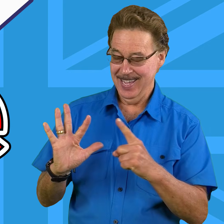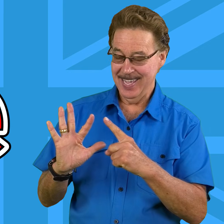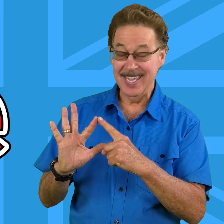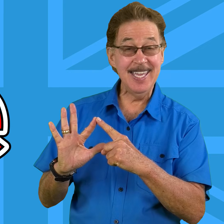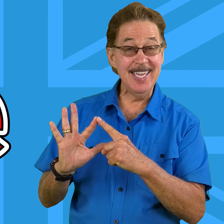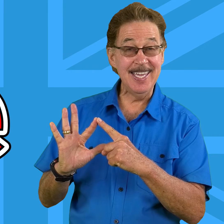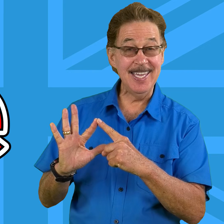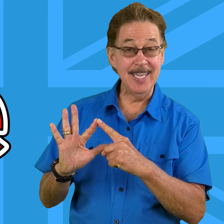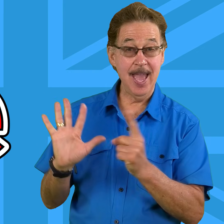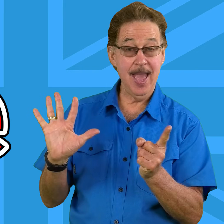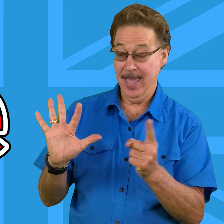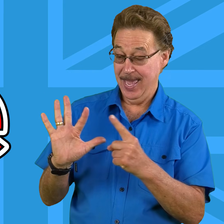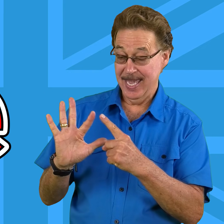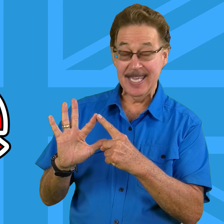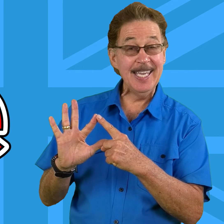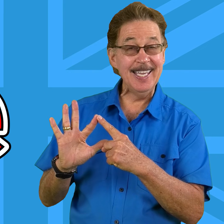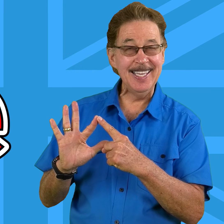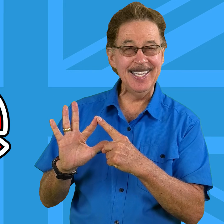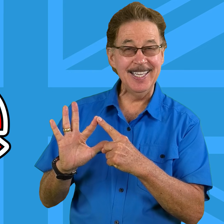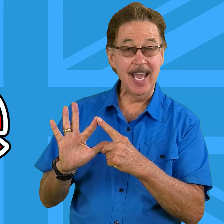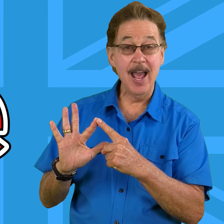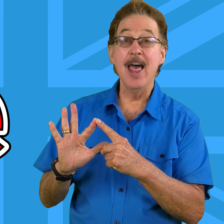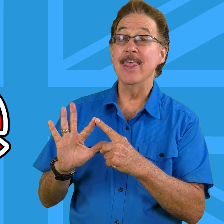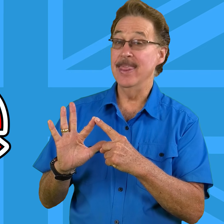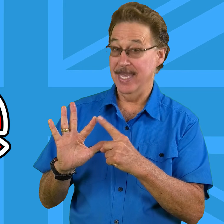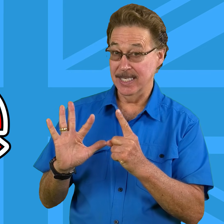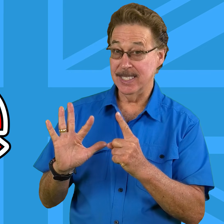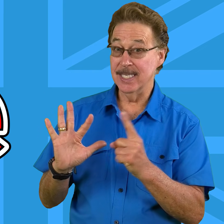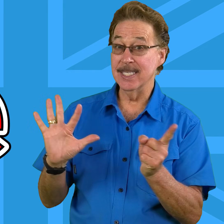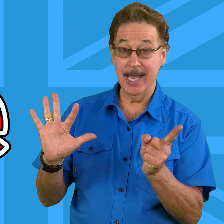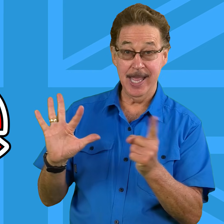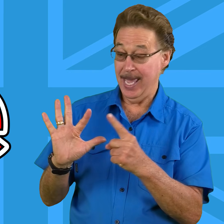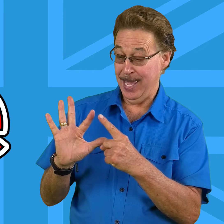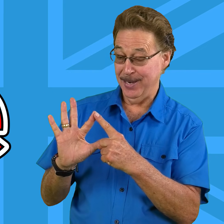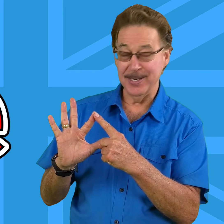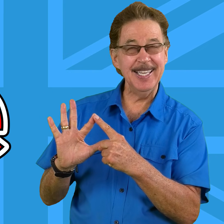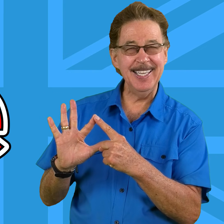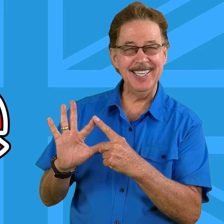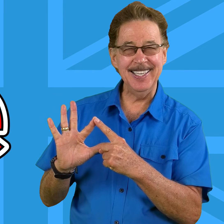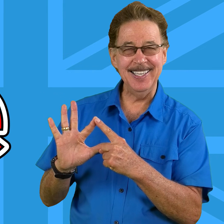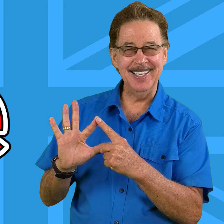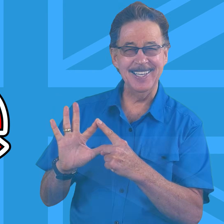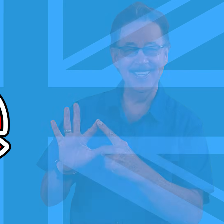E, e, this is the letter e